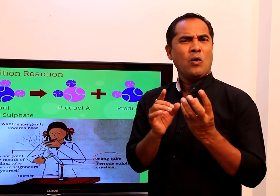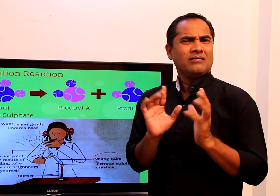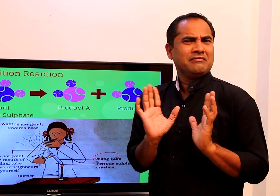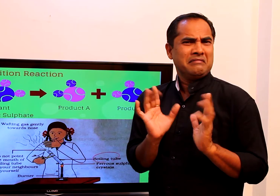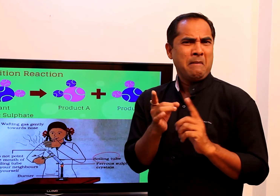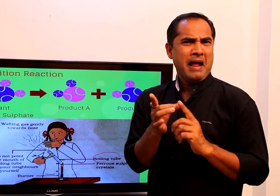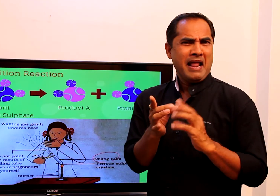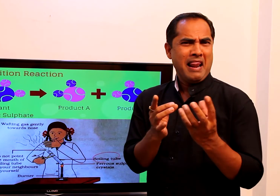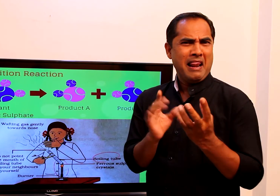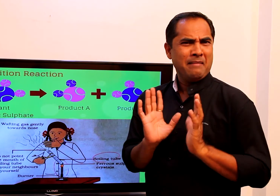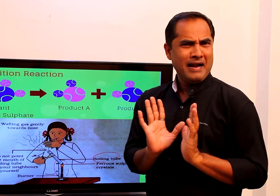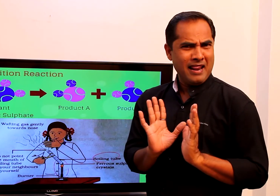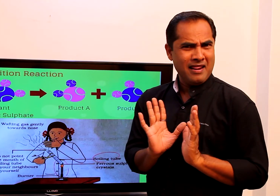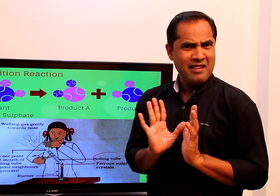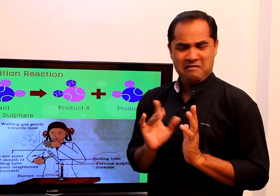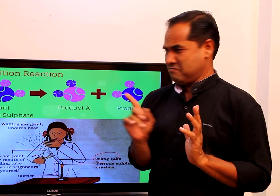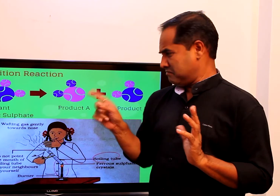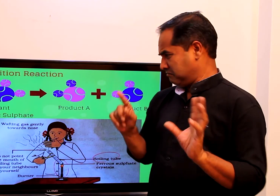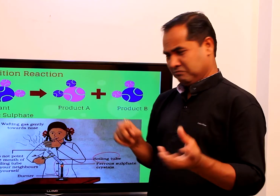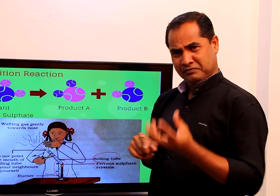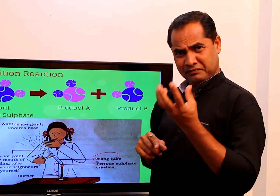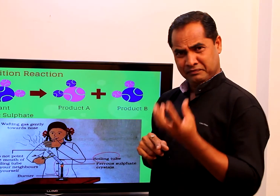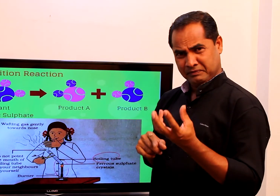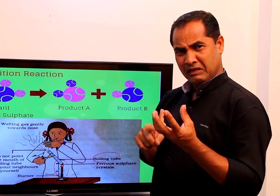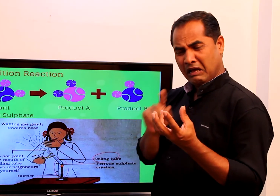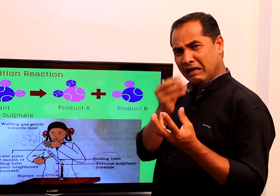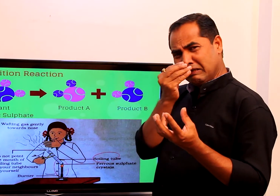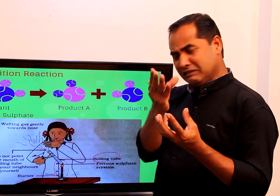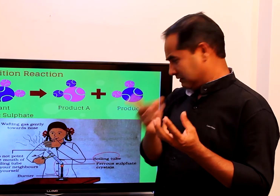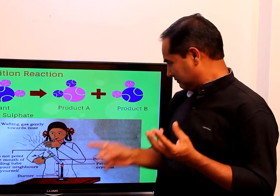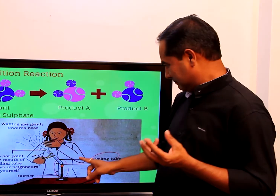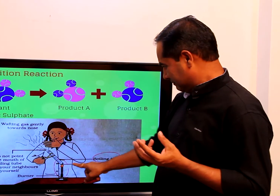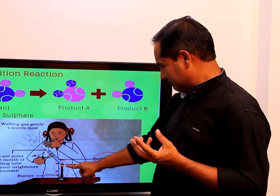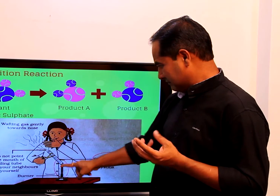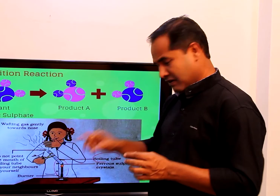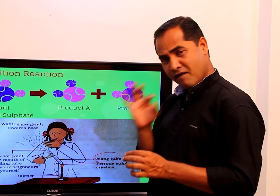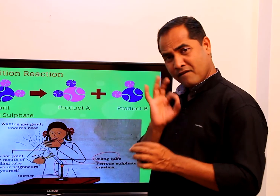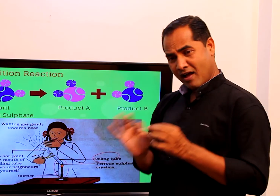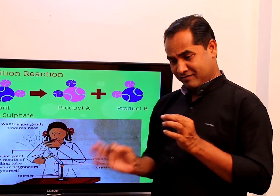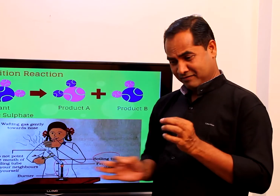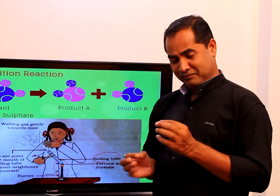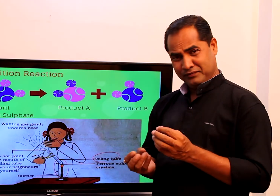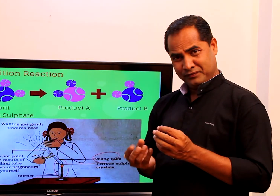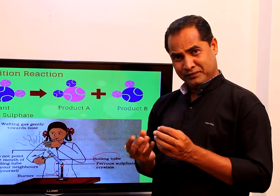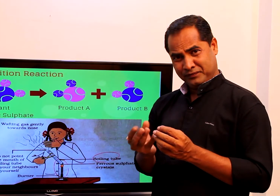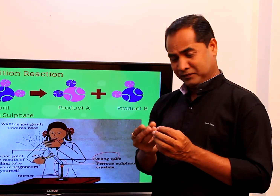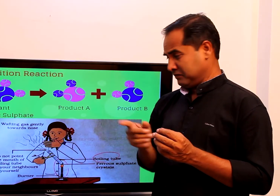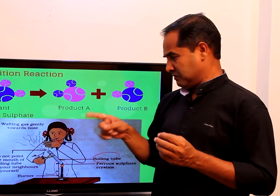basically iron, so iron sulphate. So you take that in a test tube and you apply heat,